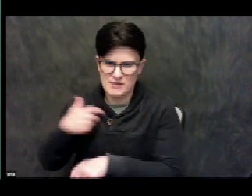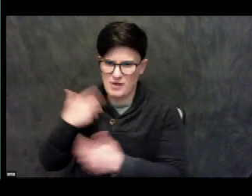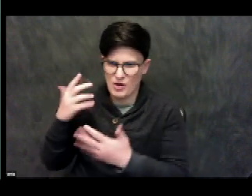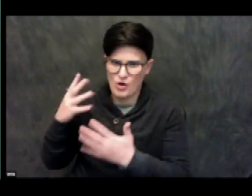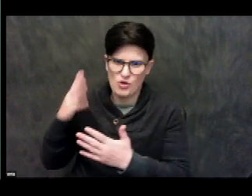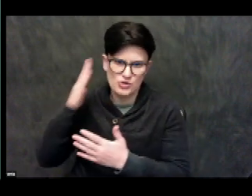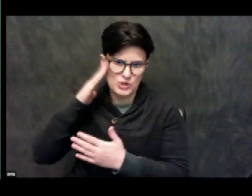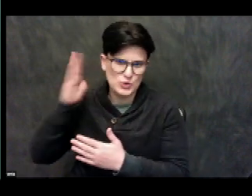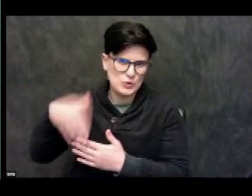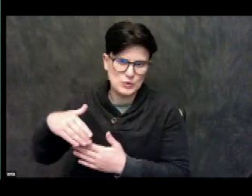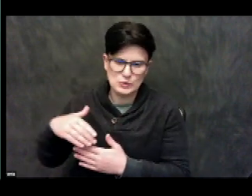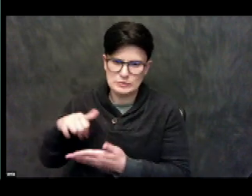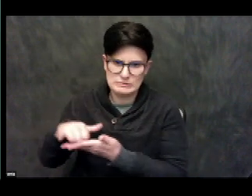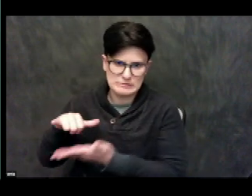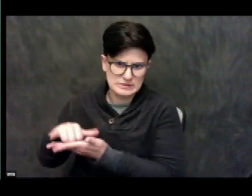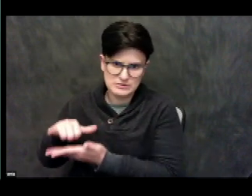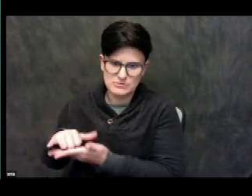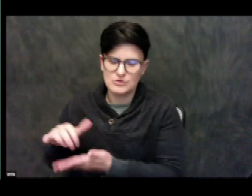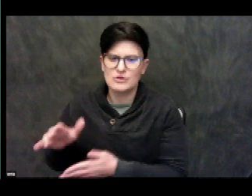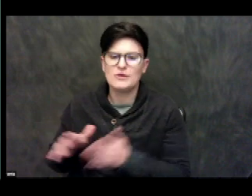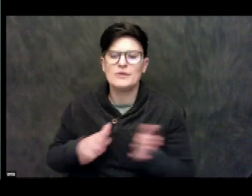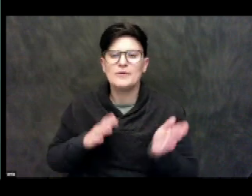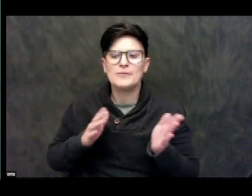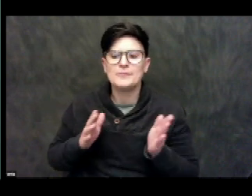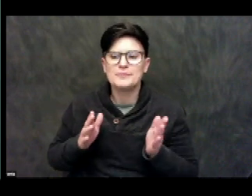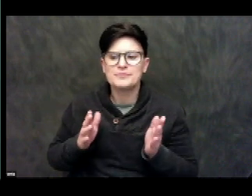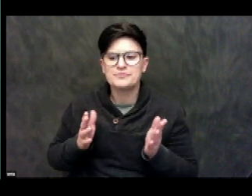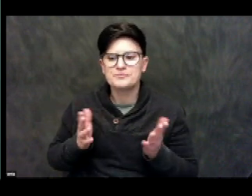So yeah, I did all those things